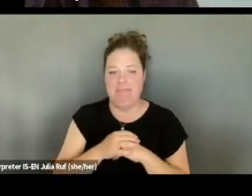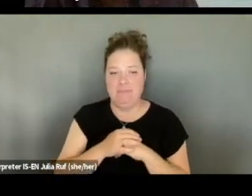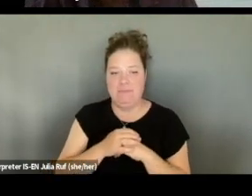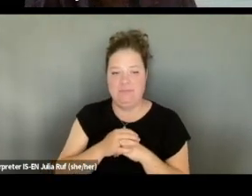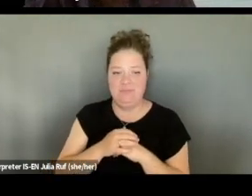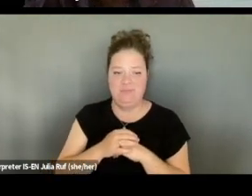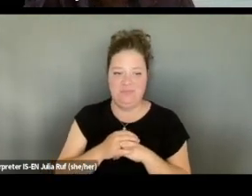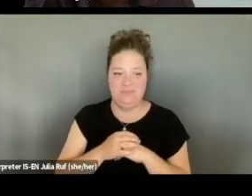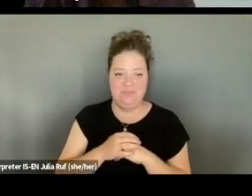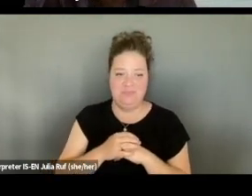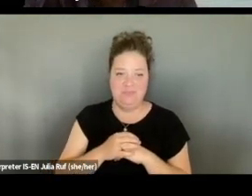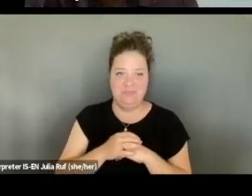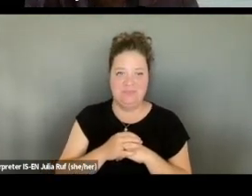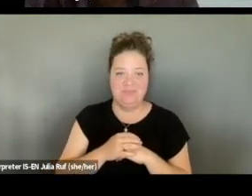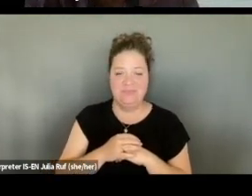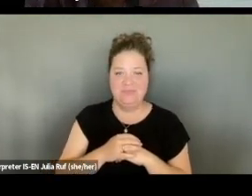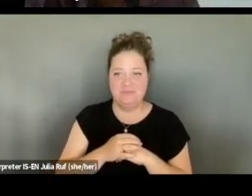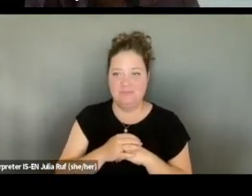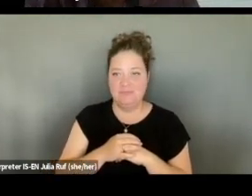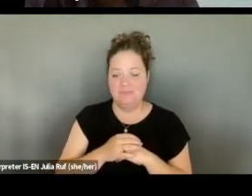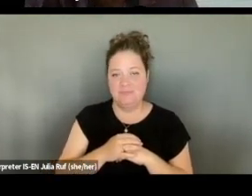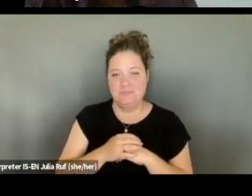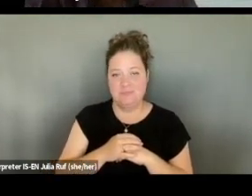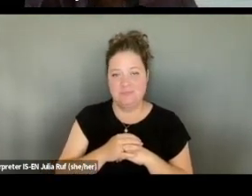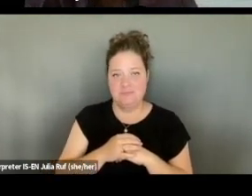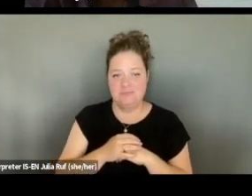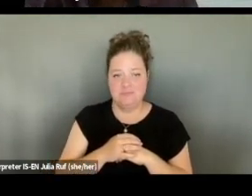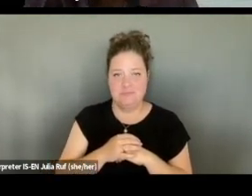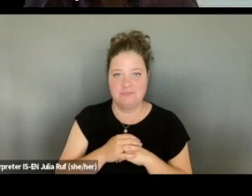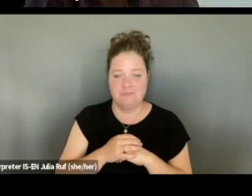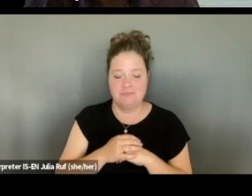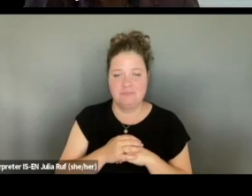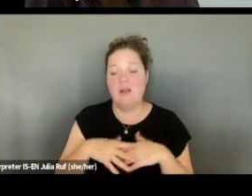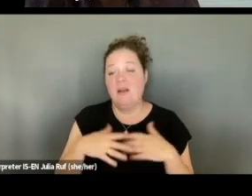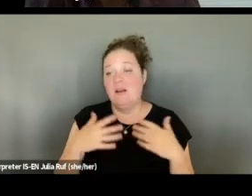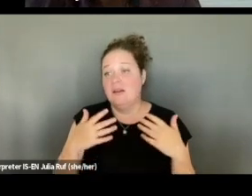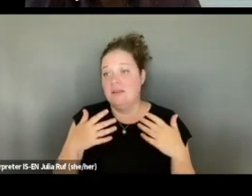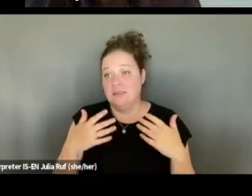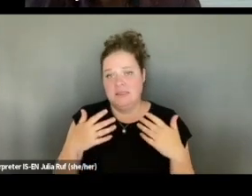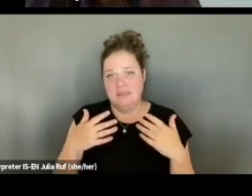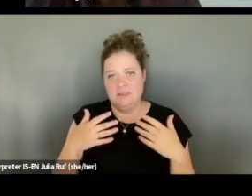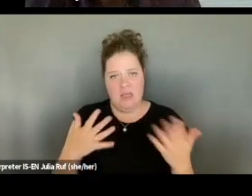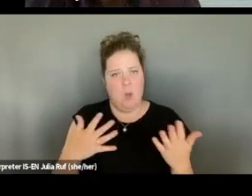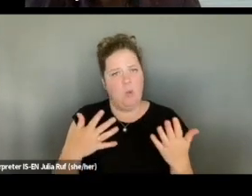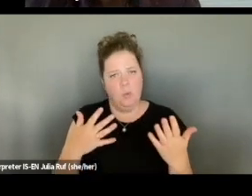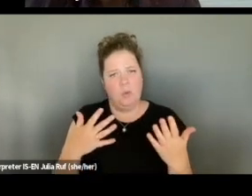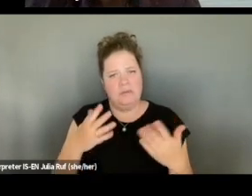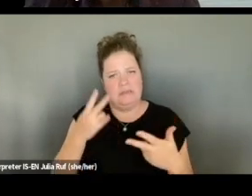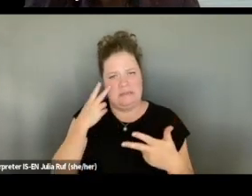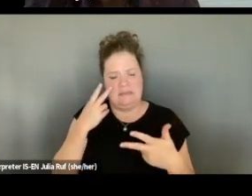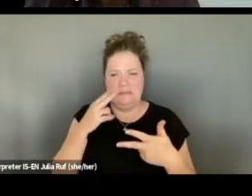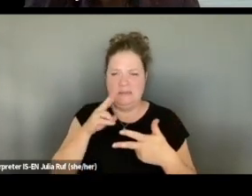of one-third who either didn't hear about it, or are not sure. So, I think I find that very